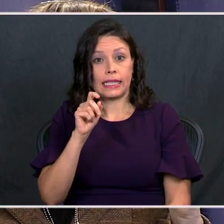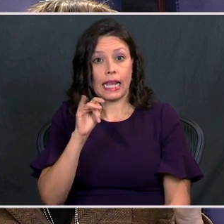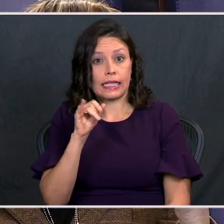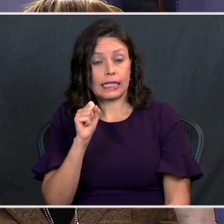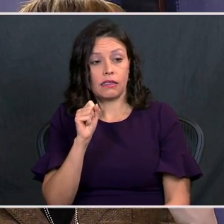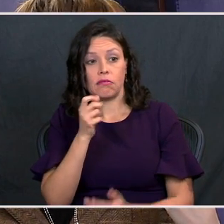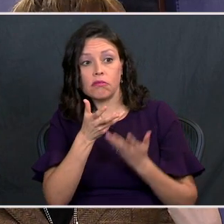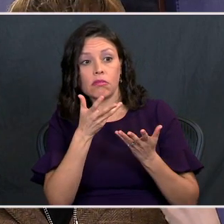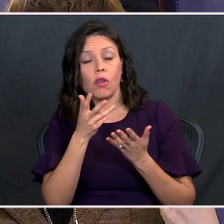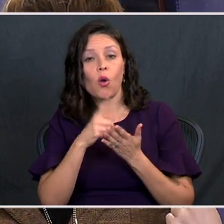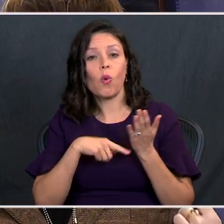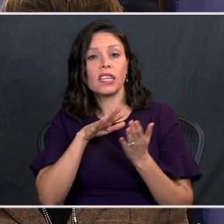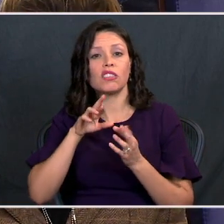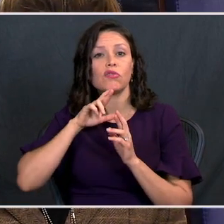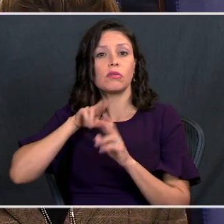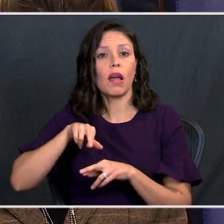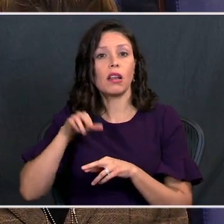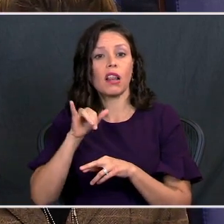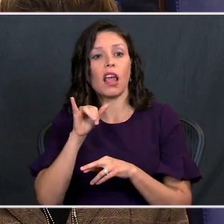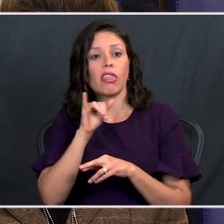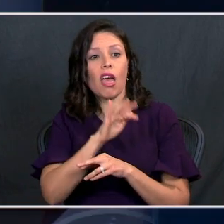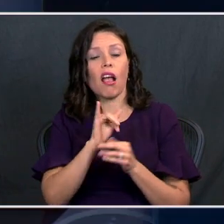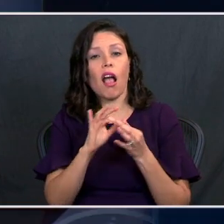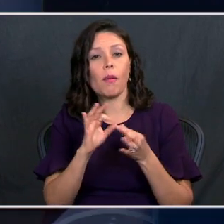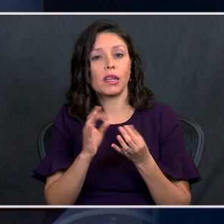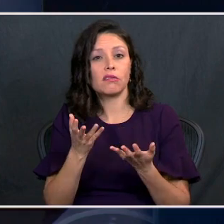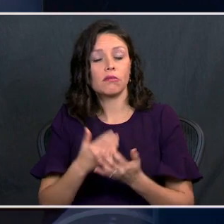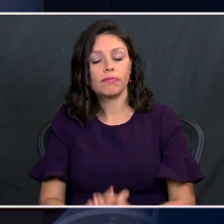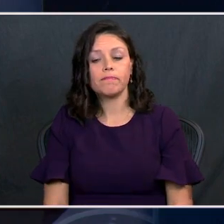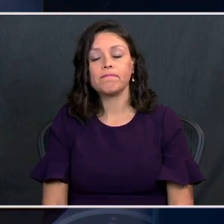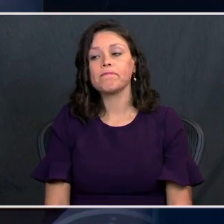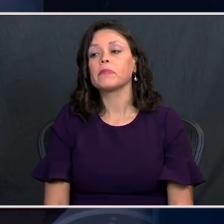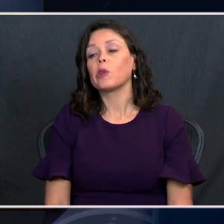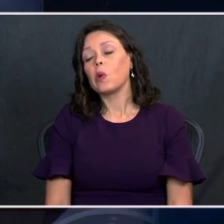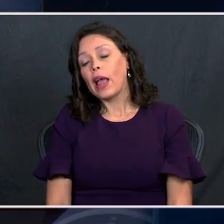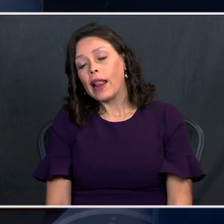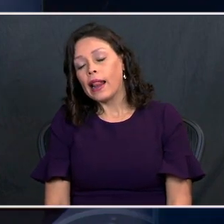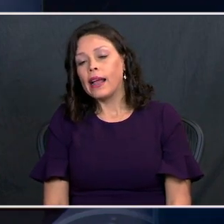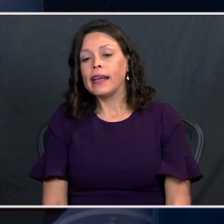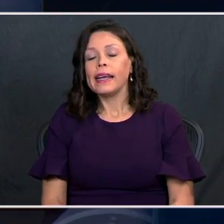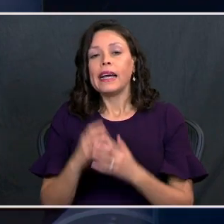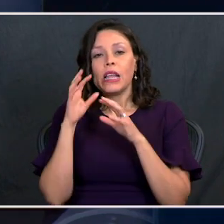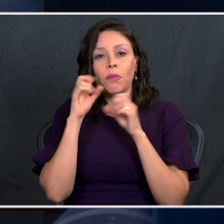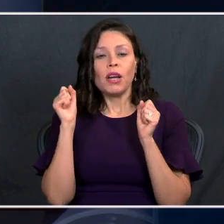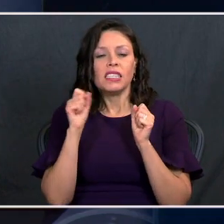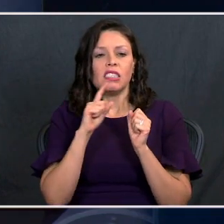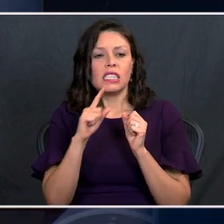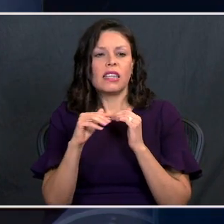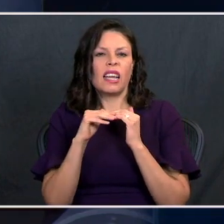What is his reaction to comments like these? Ms. Psaki: Well, the President is a pretty even-keeled guy.